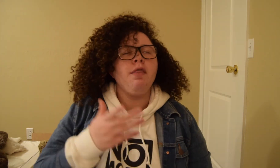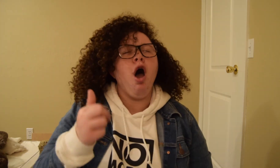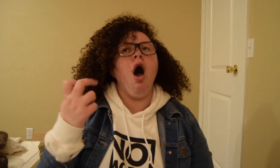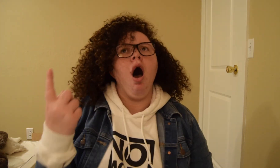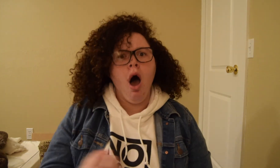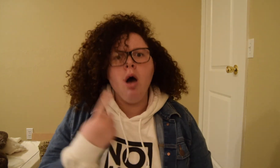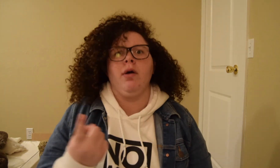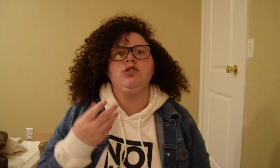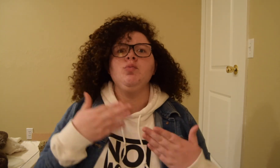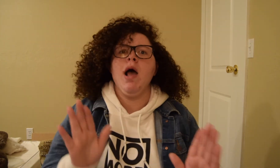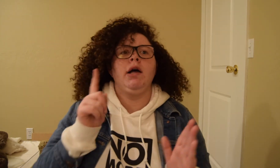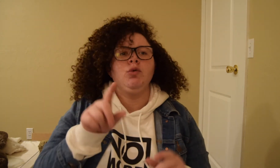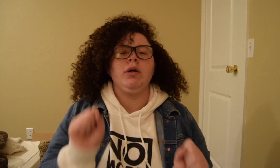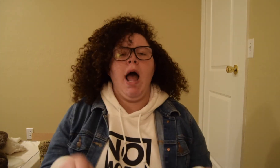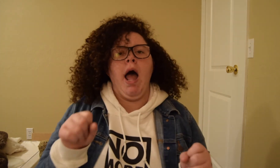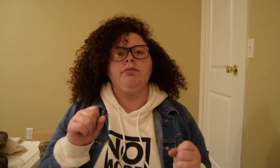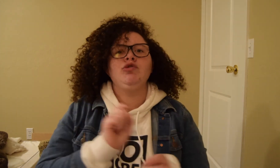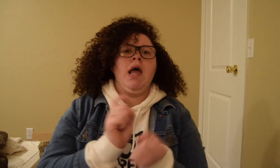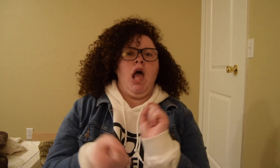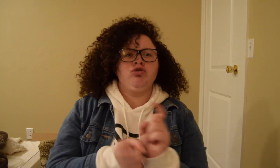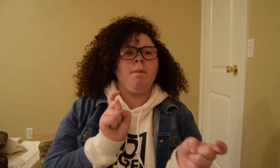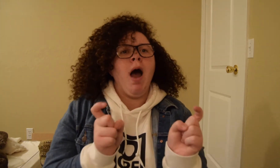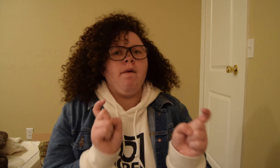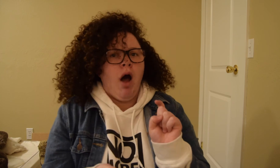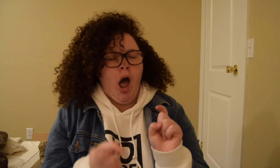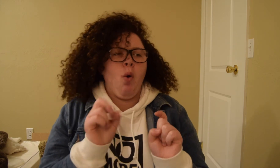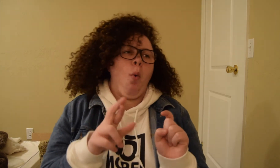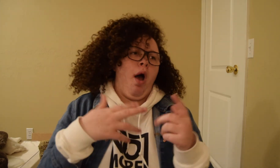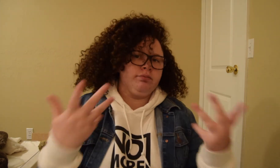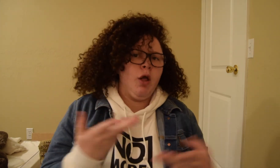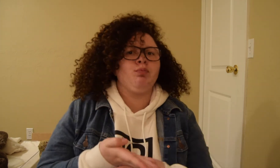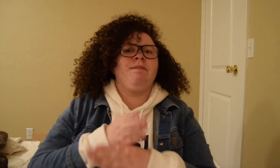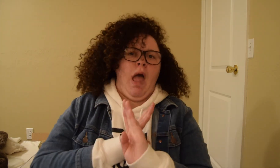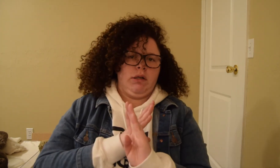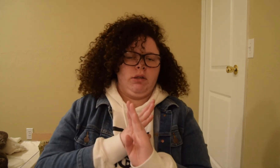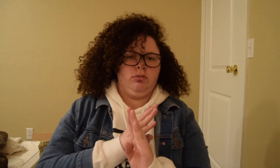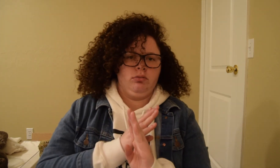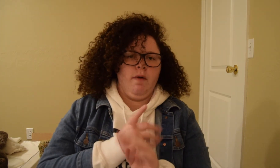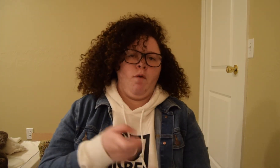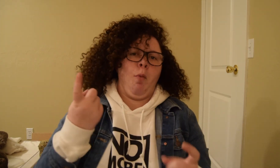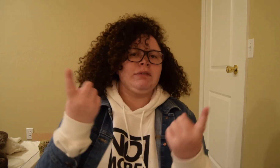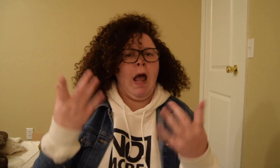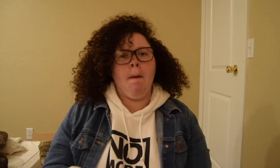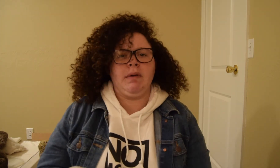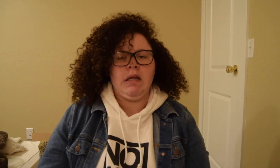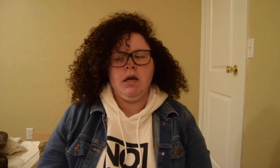There are ways you can always change, modify, or prevent it from happening